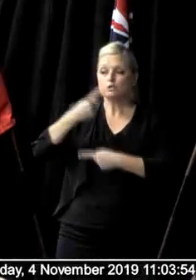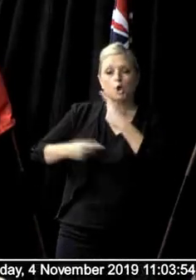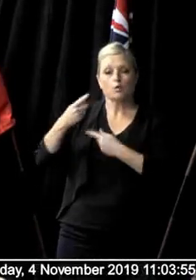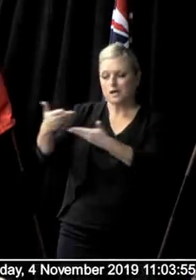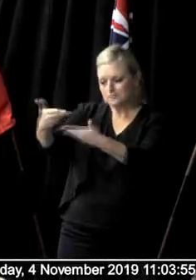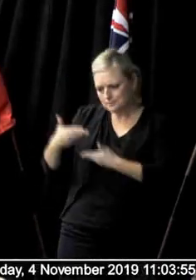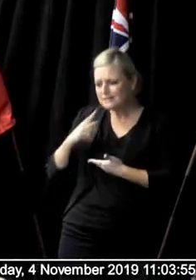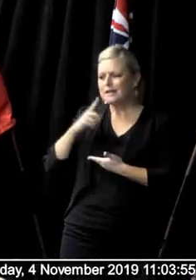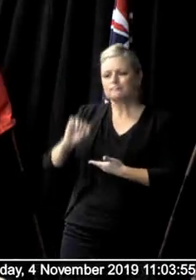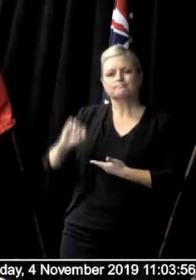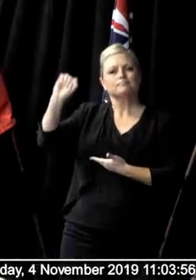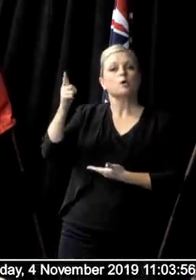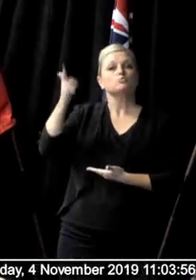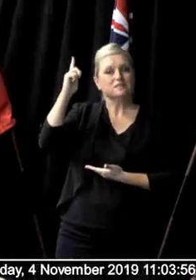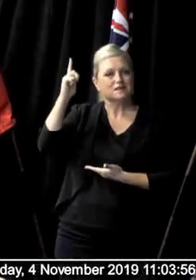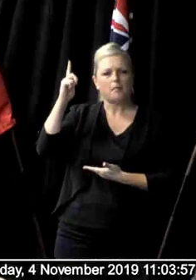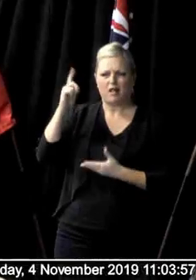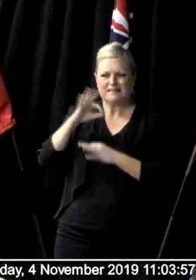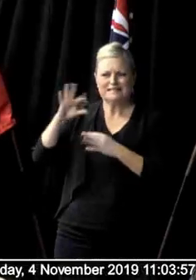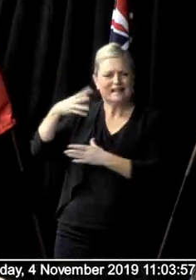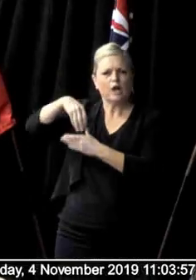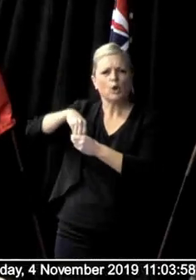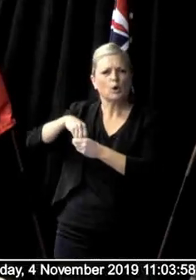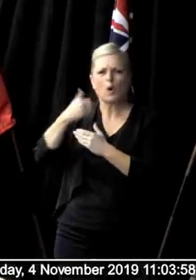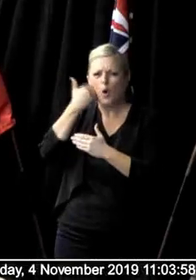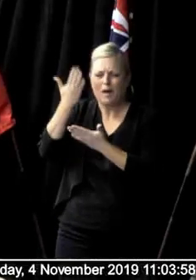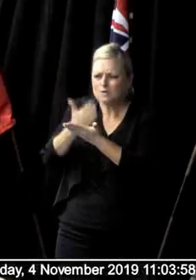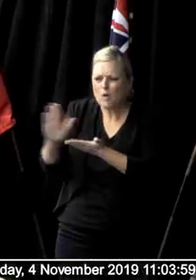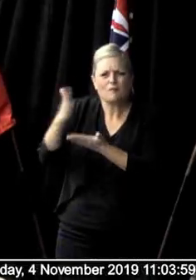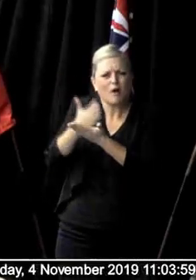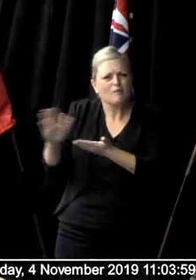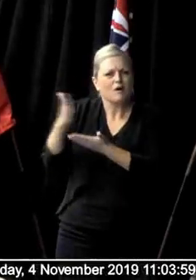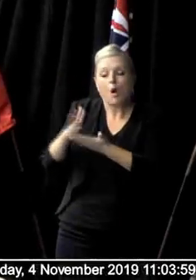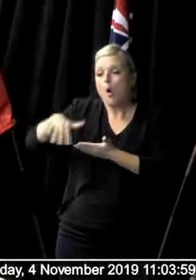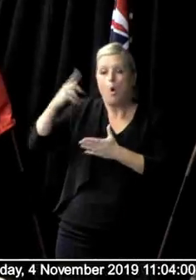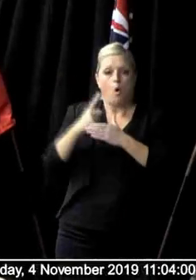kids in activities, or they are always separated from the mainstream kids by default.